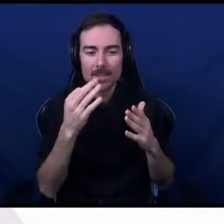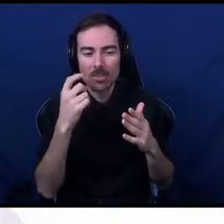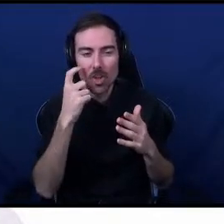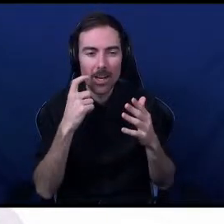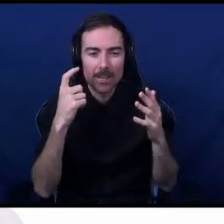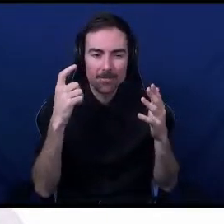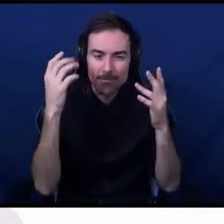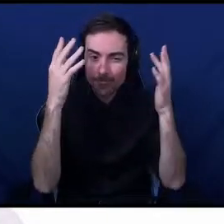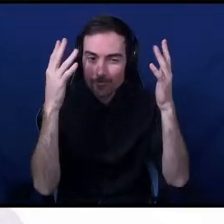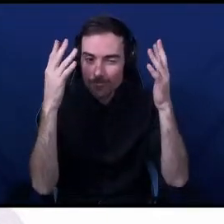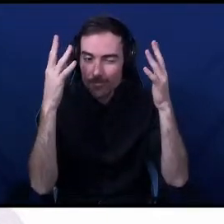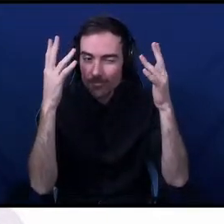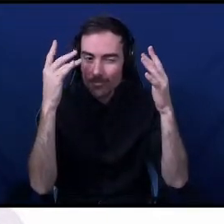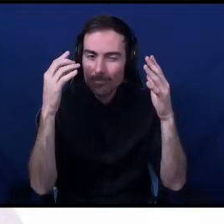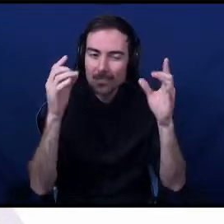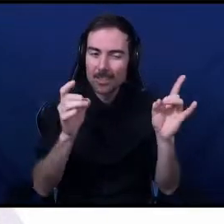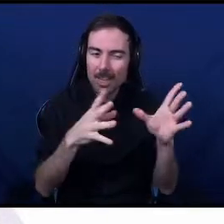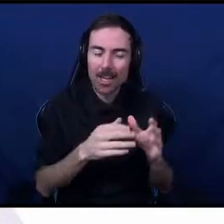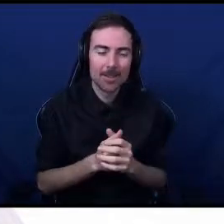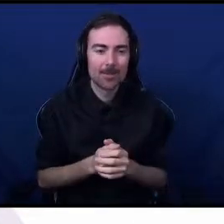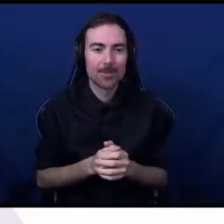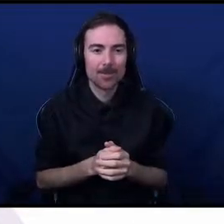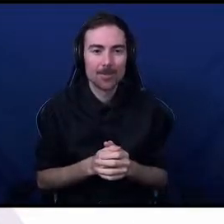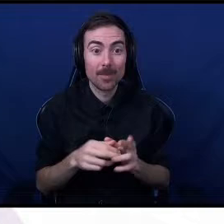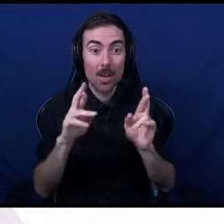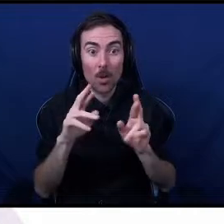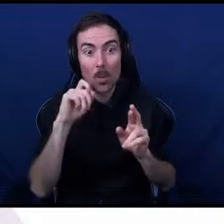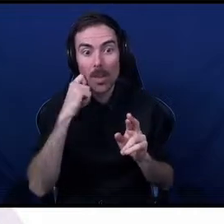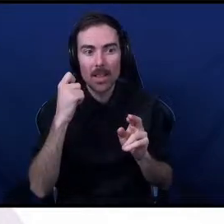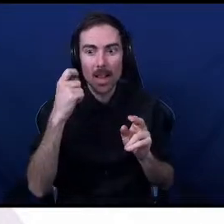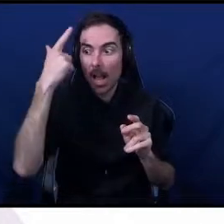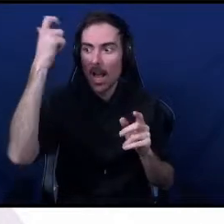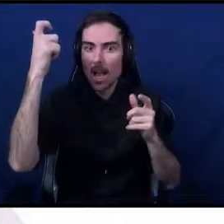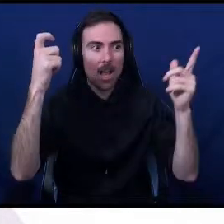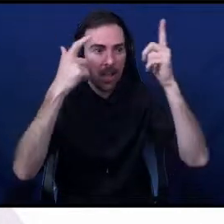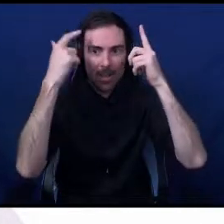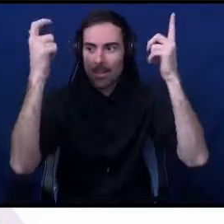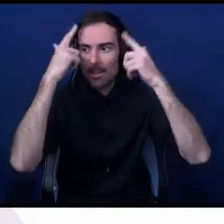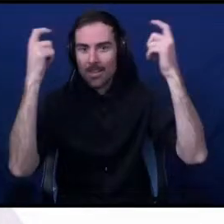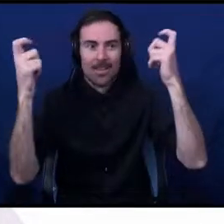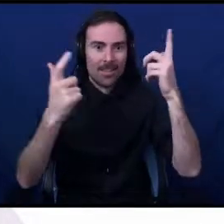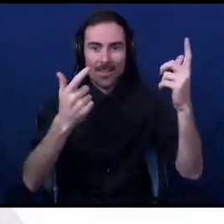Something that hopefully will will kind of spark some ideas and perhaps spark some discussion a little bit later on